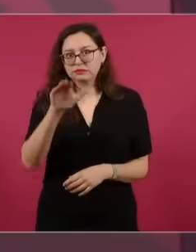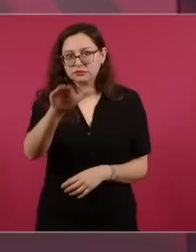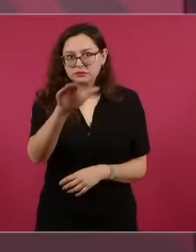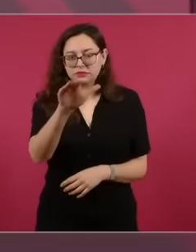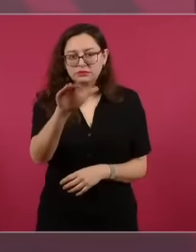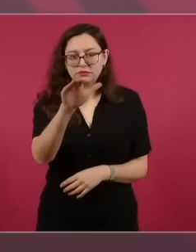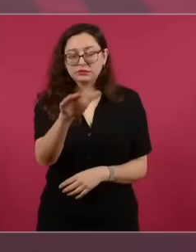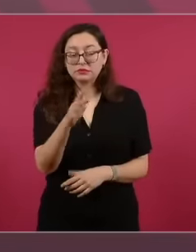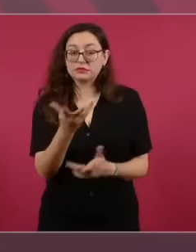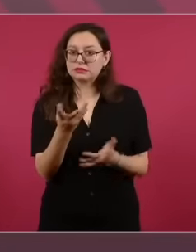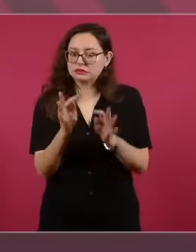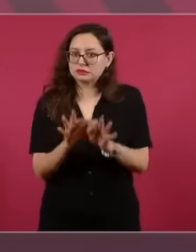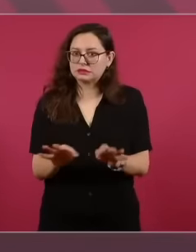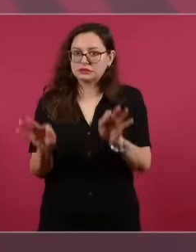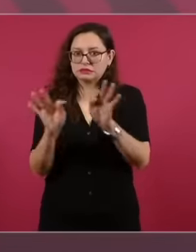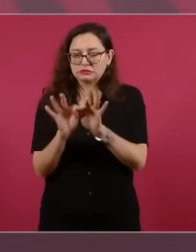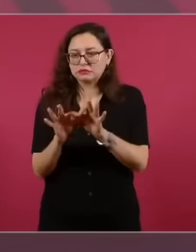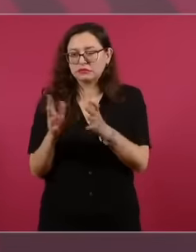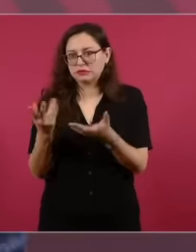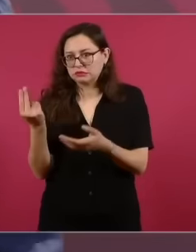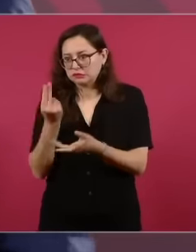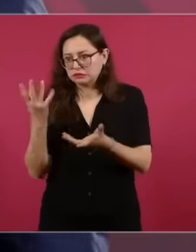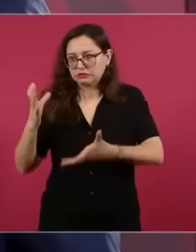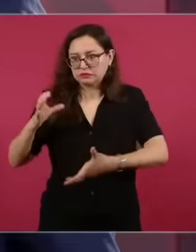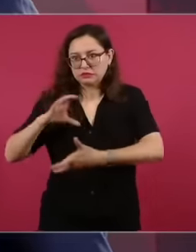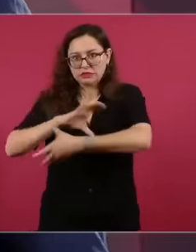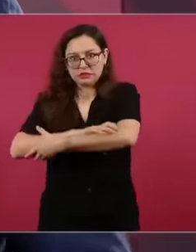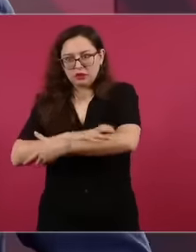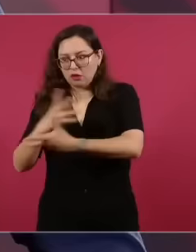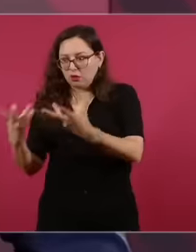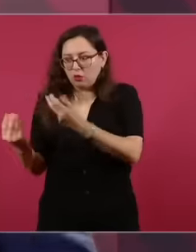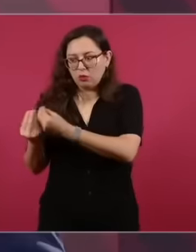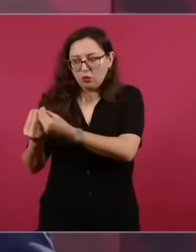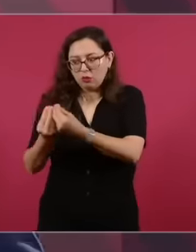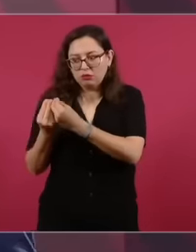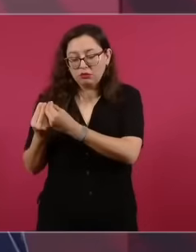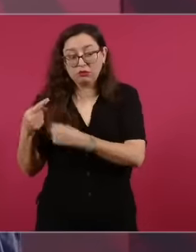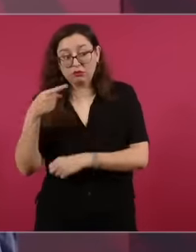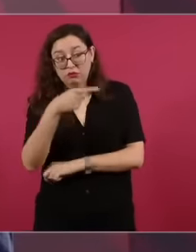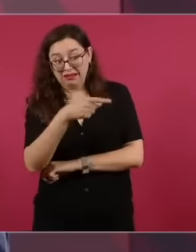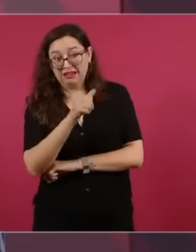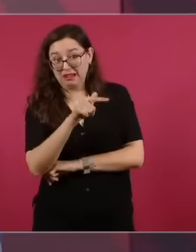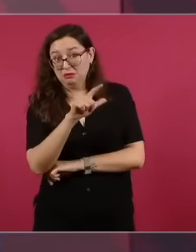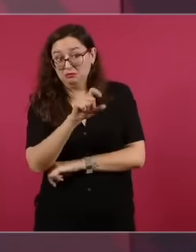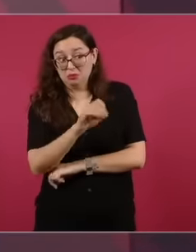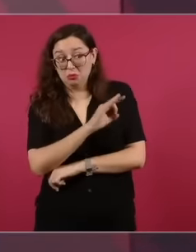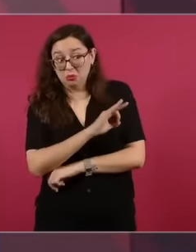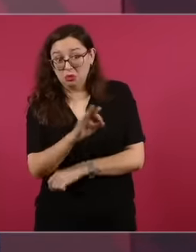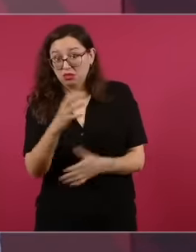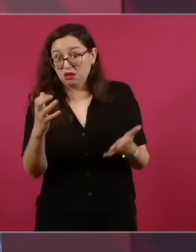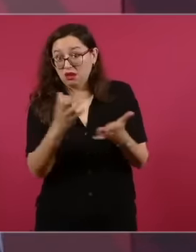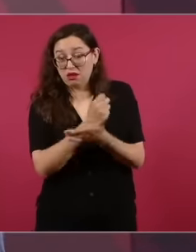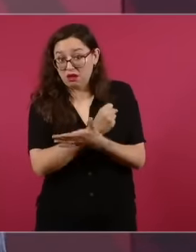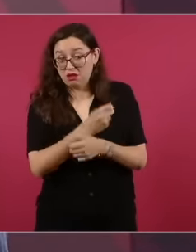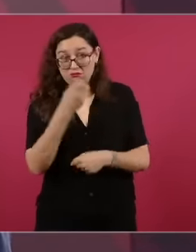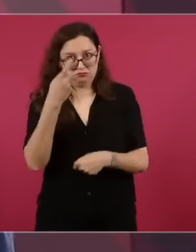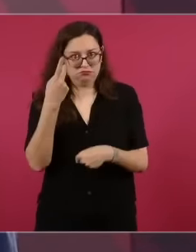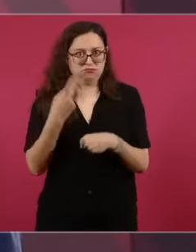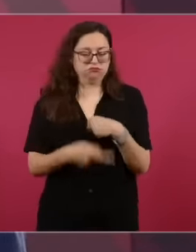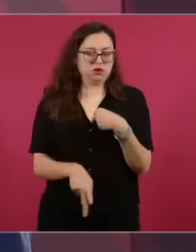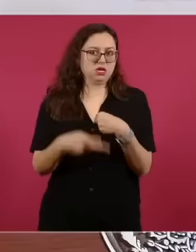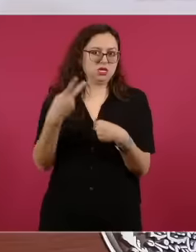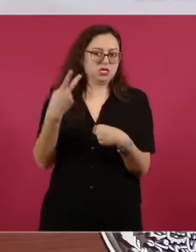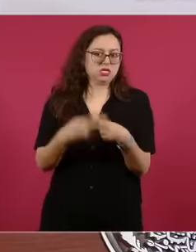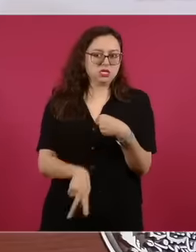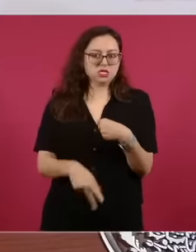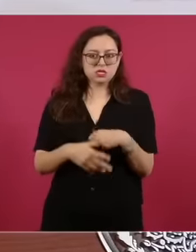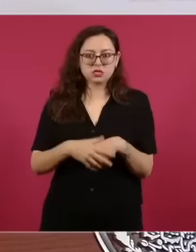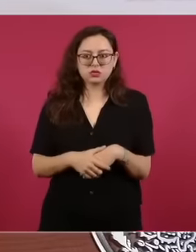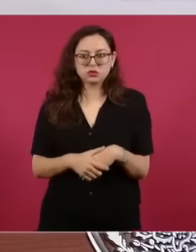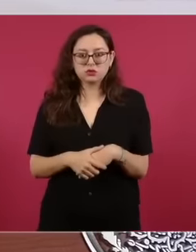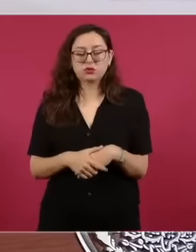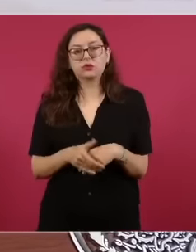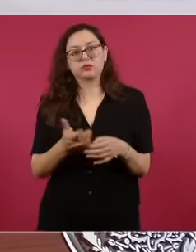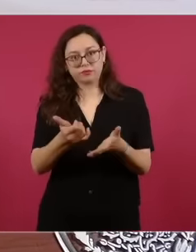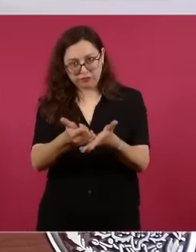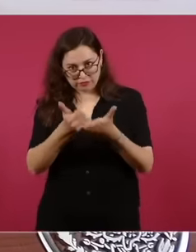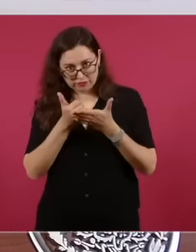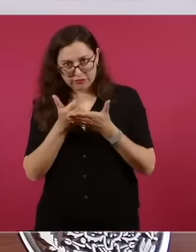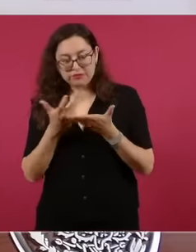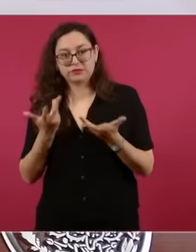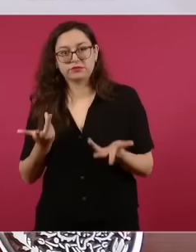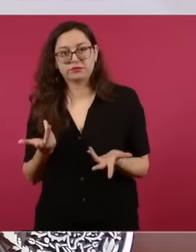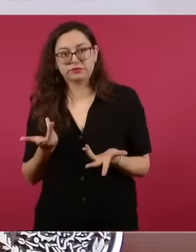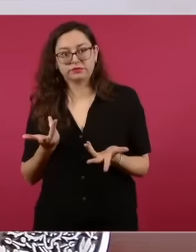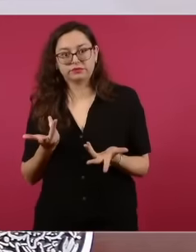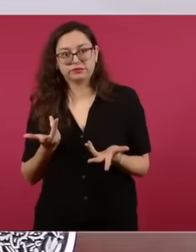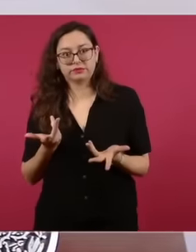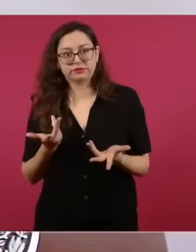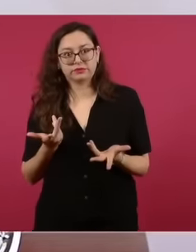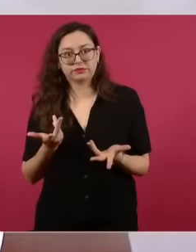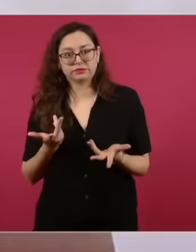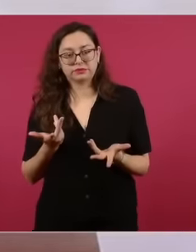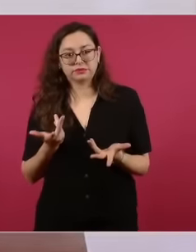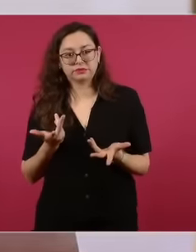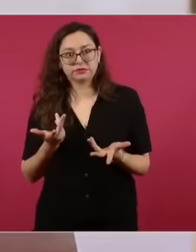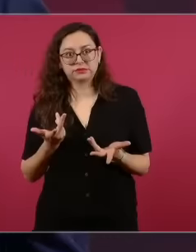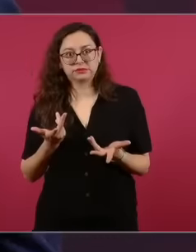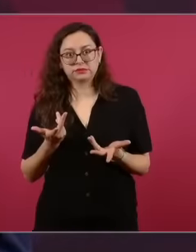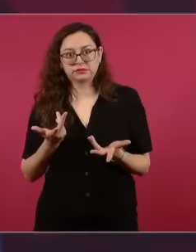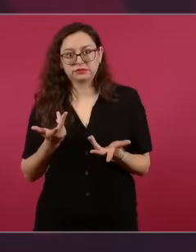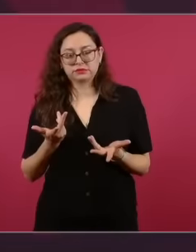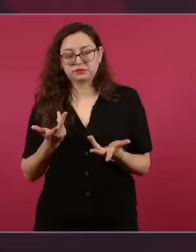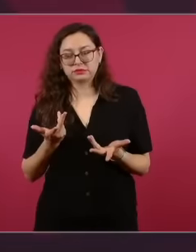was very dangerous for me to arrive and help them. the president to convince